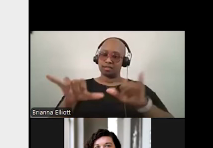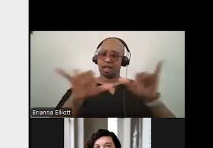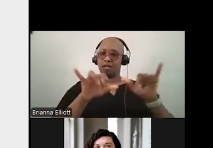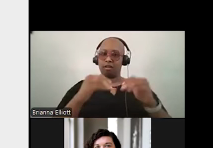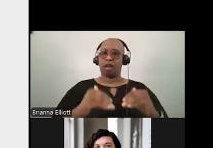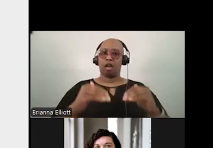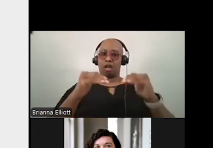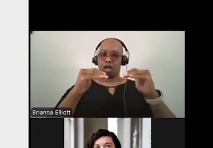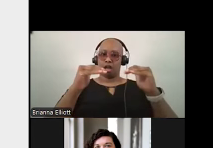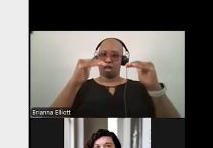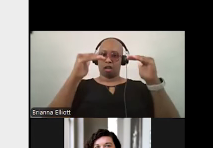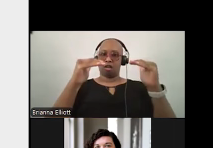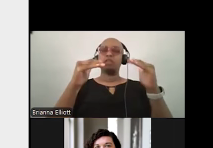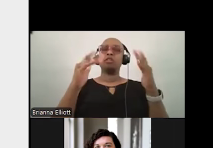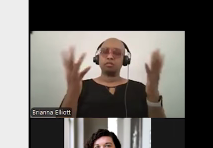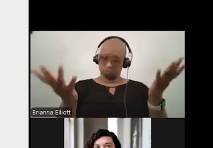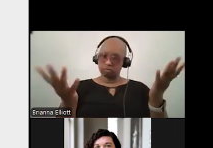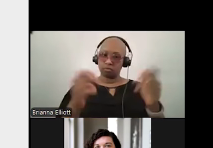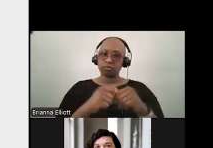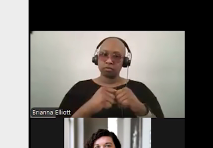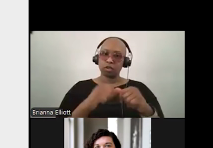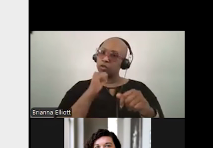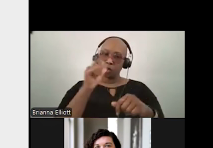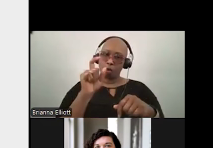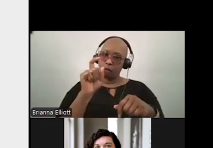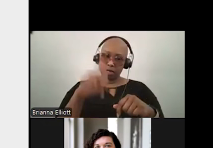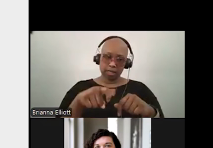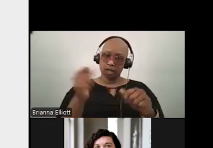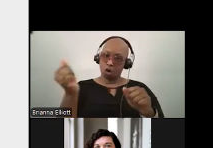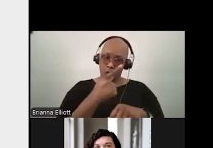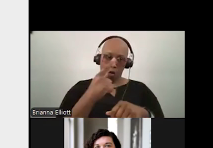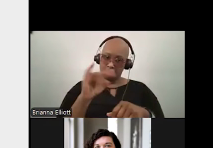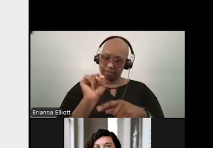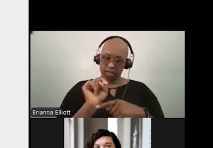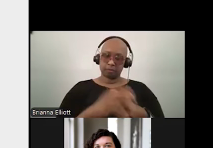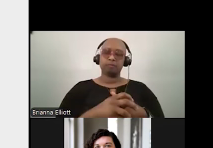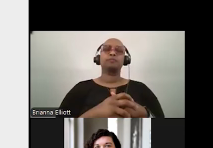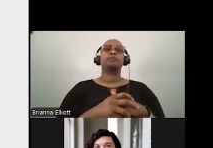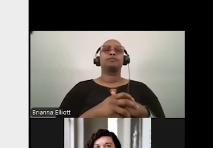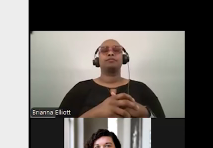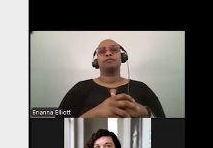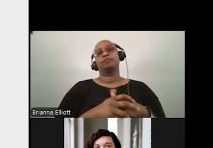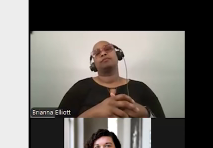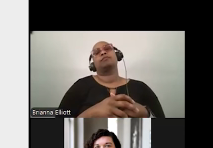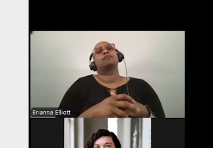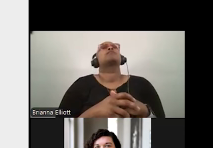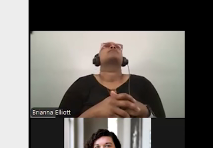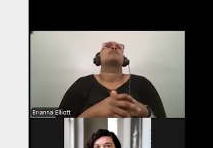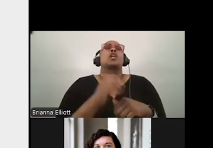absolutely everything that it's going to be doing. Don't worry, you're going to be sent all of this,